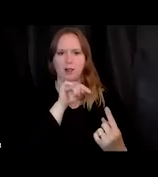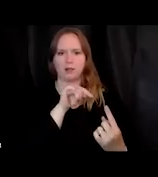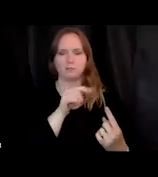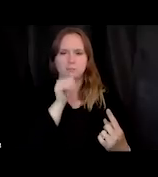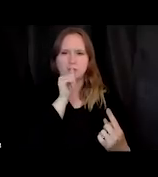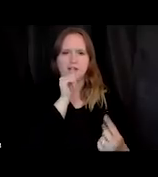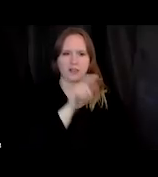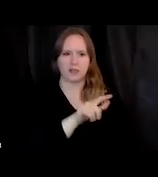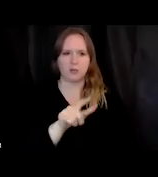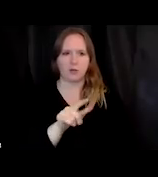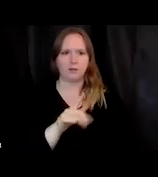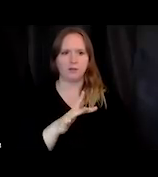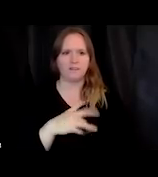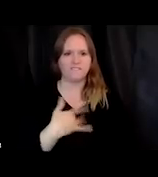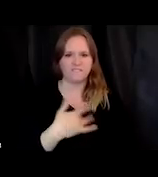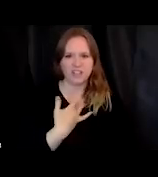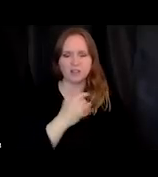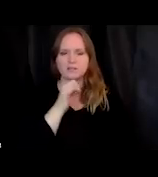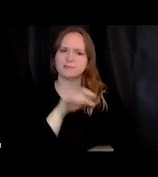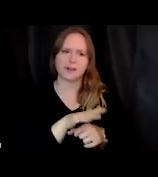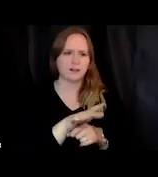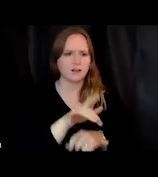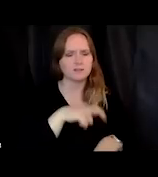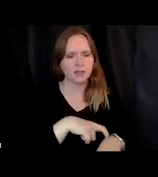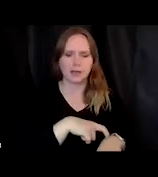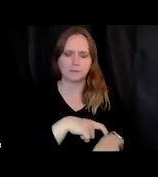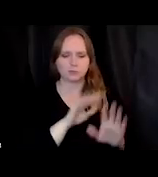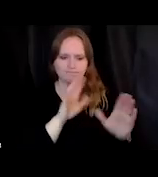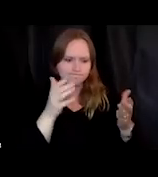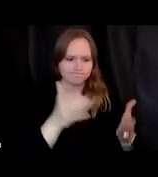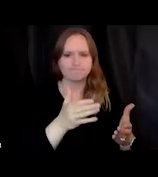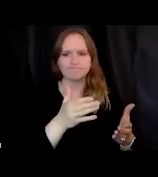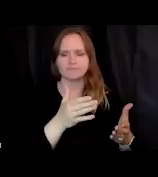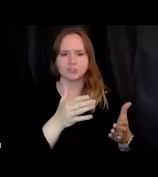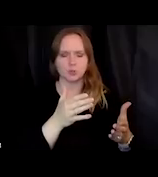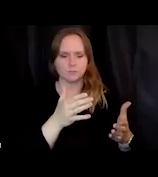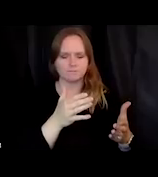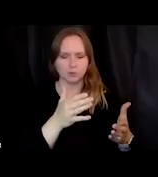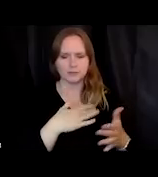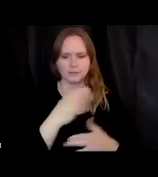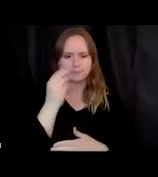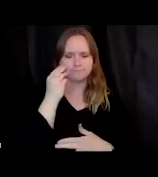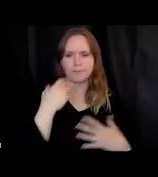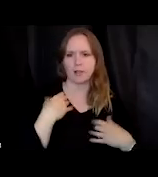feel like they have the time to devote to self-education on mental health issues, nor to wait things out with a disruptive